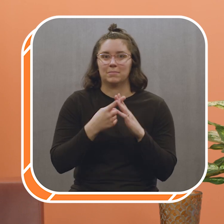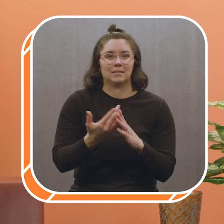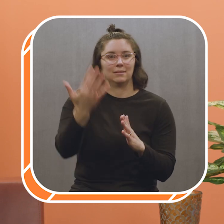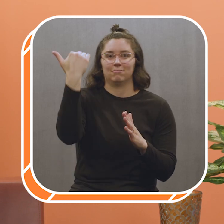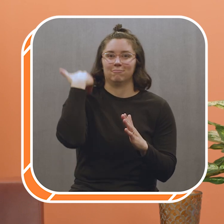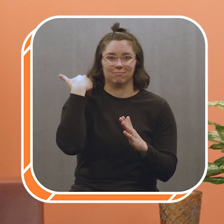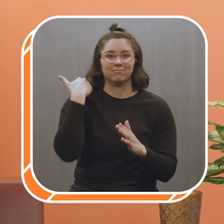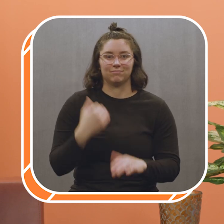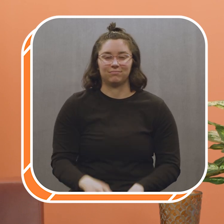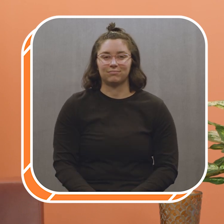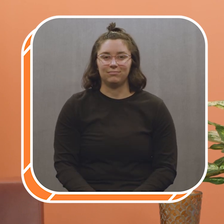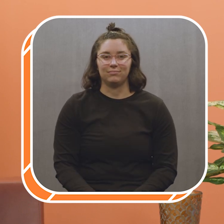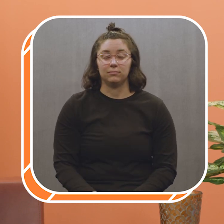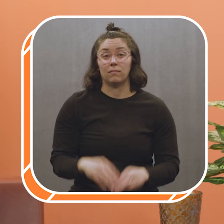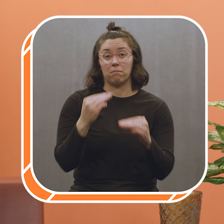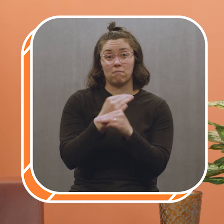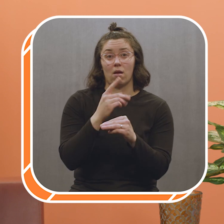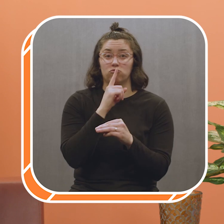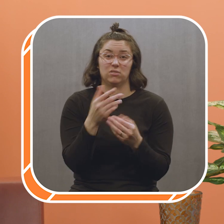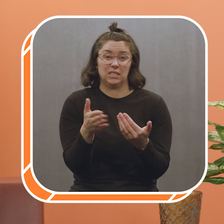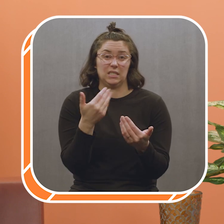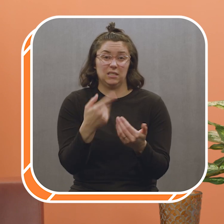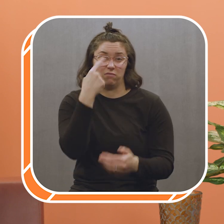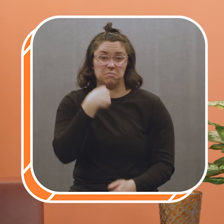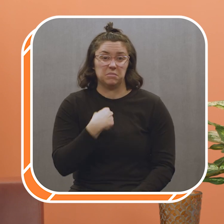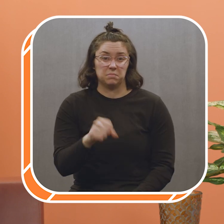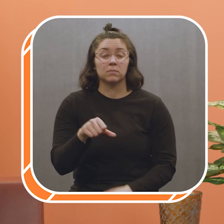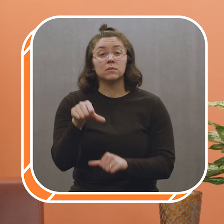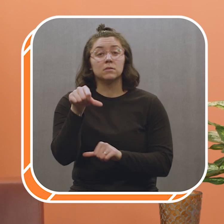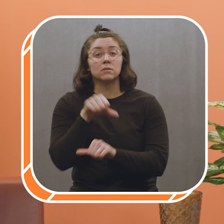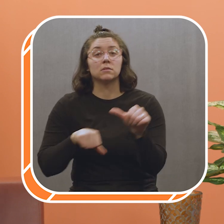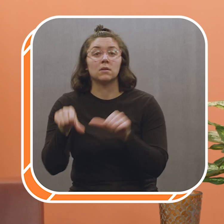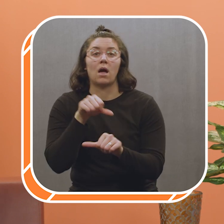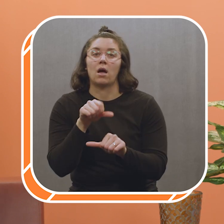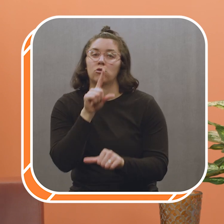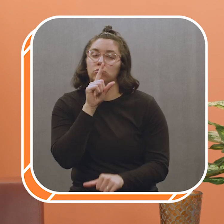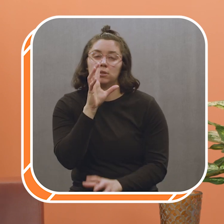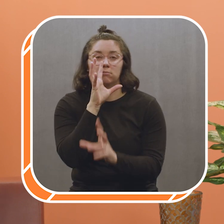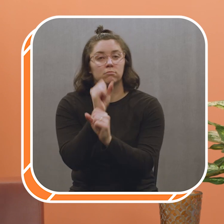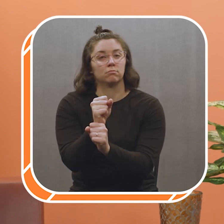And so math was really easy to me. Science was super interesting.